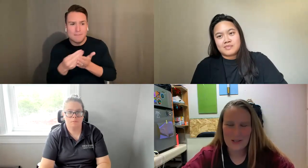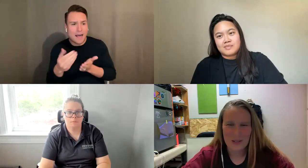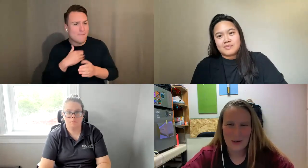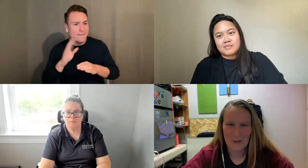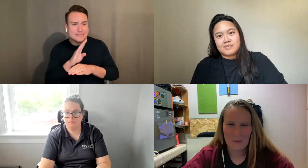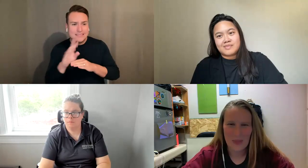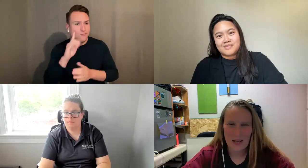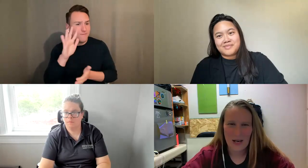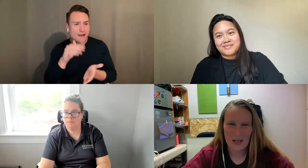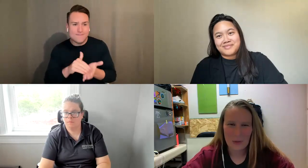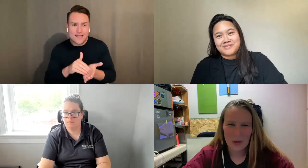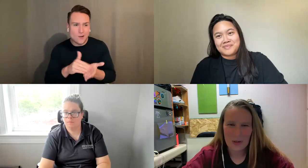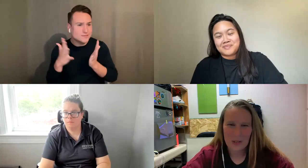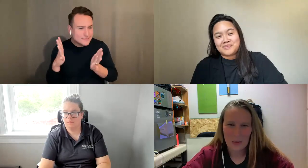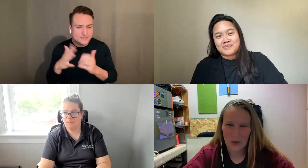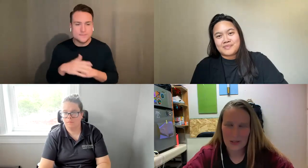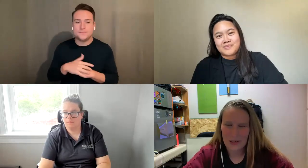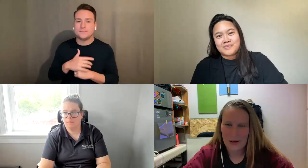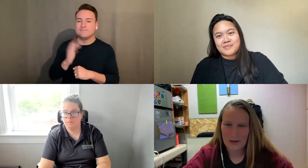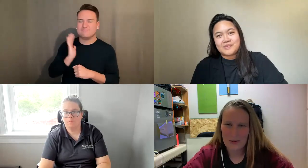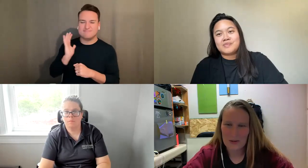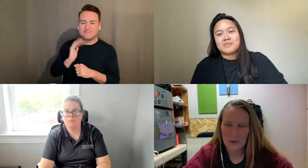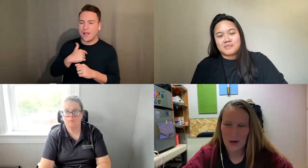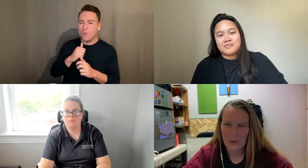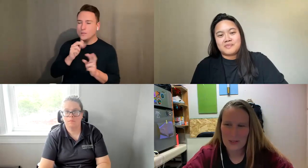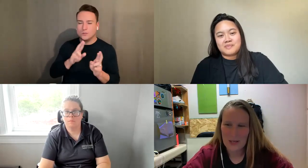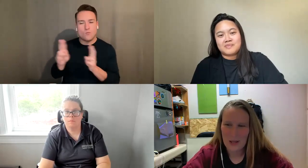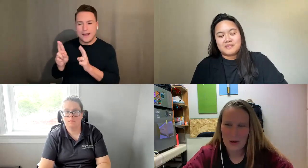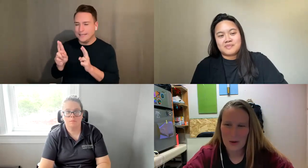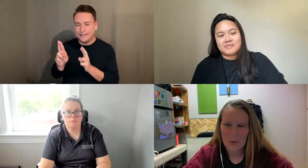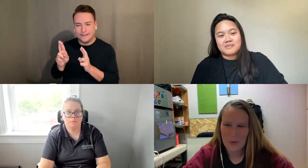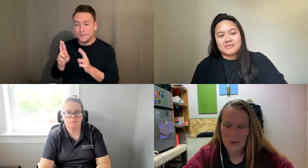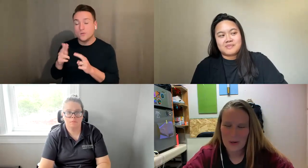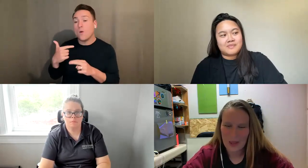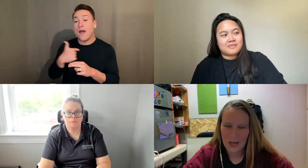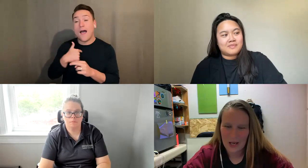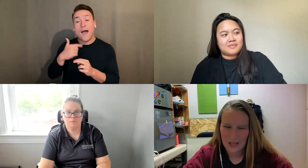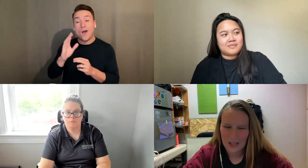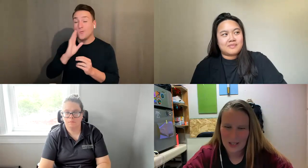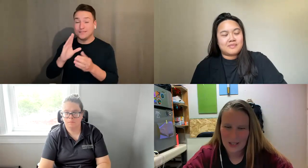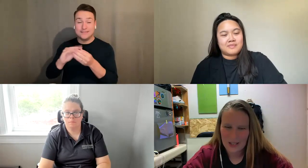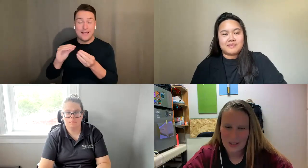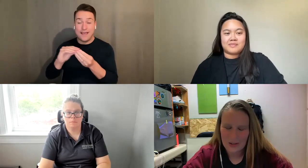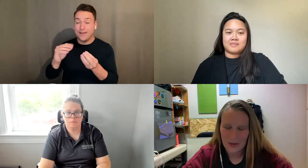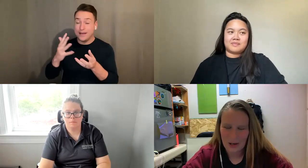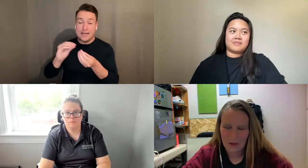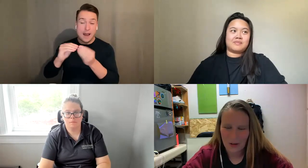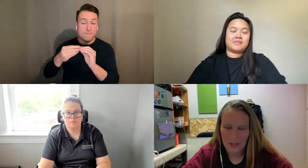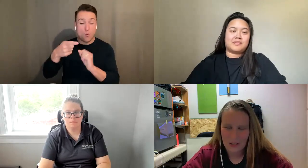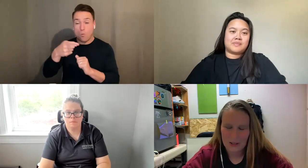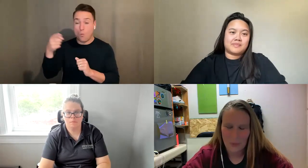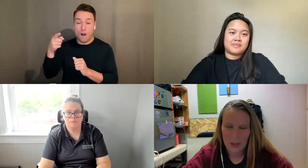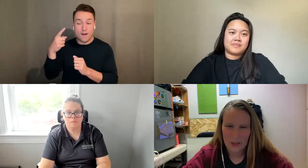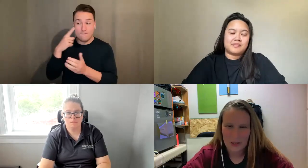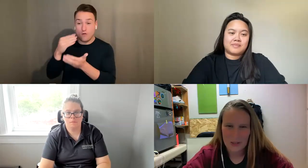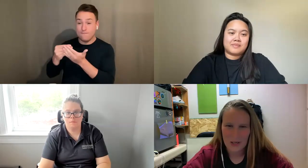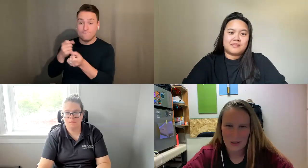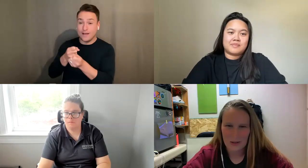I knew I wasn't ready so I would say the number one thing to getting funding is patience and